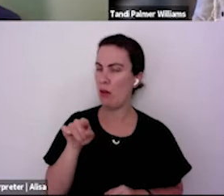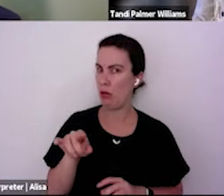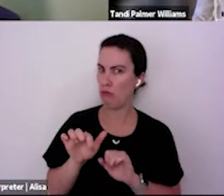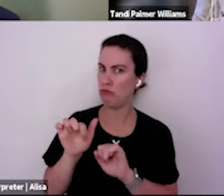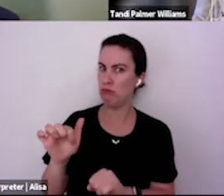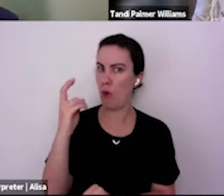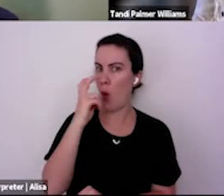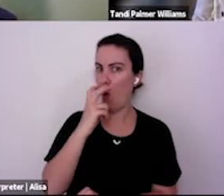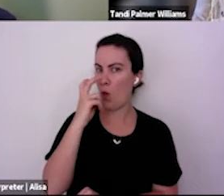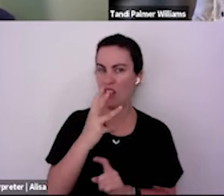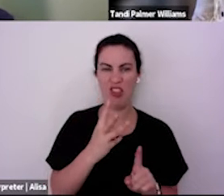That 35 to 55 market.